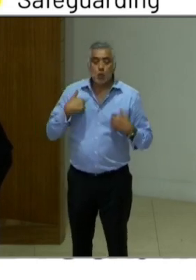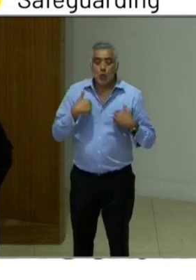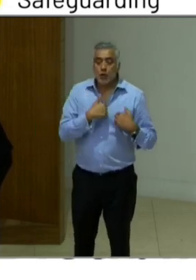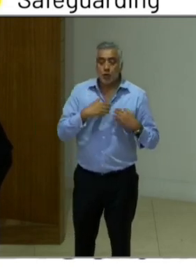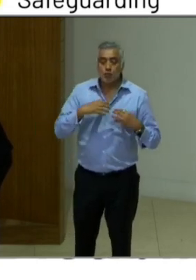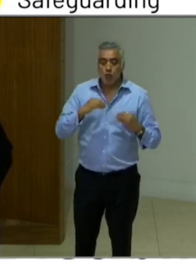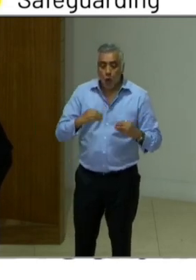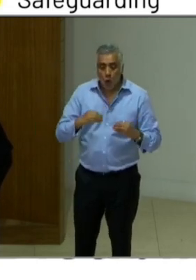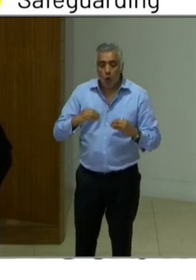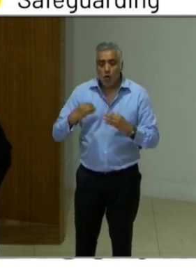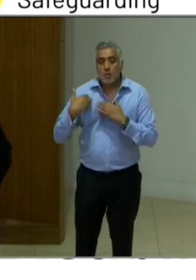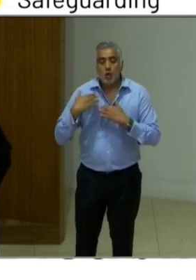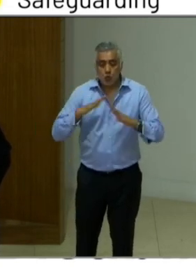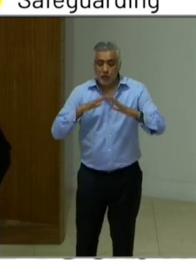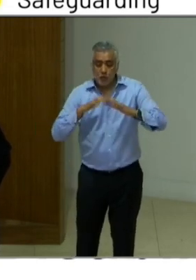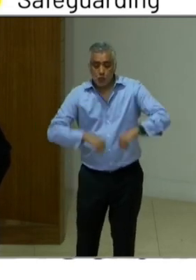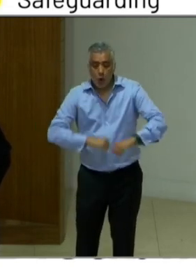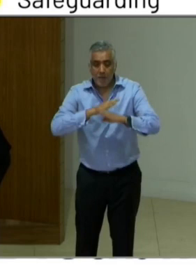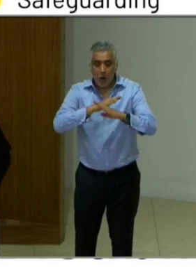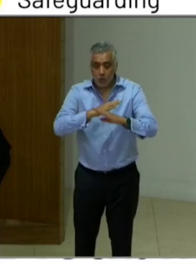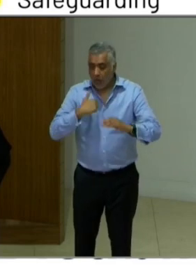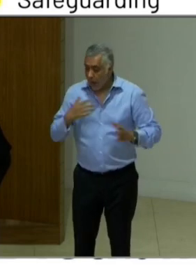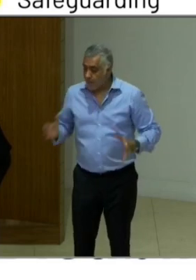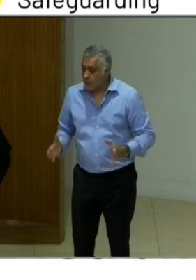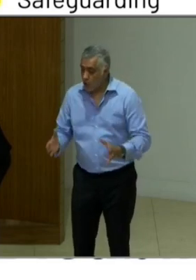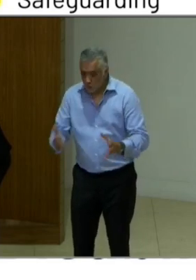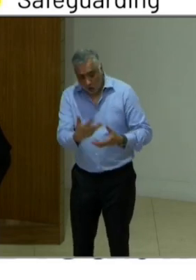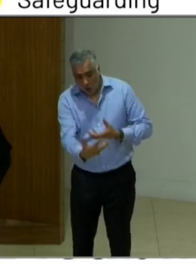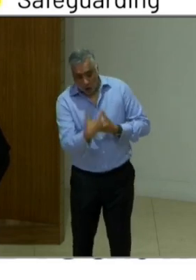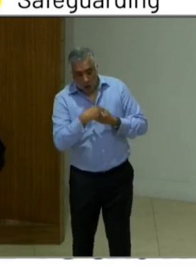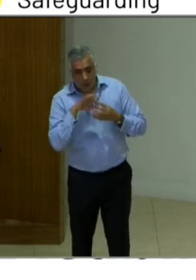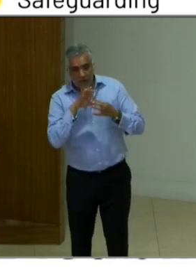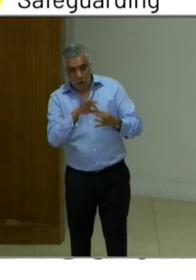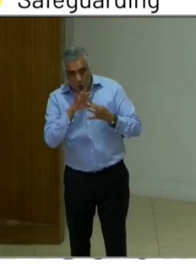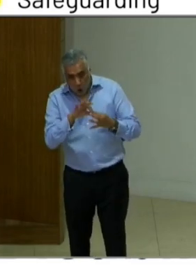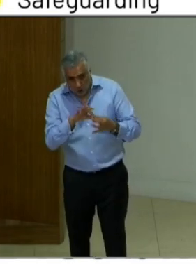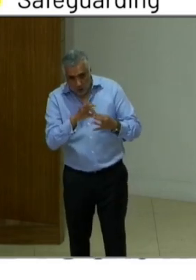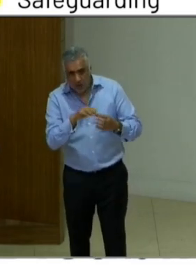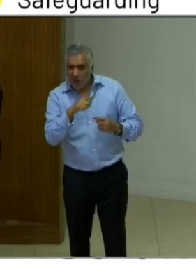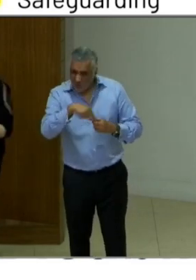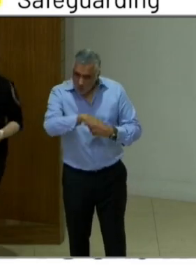barriers and foster a sense of belonging of those who are too often side lined